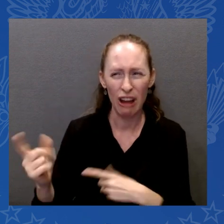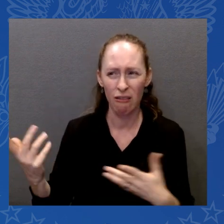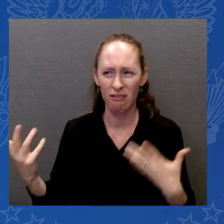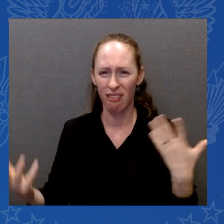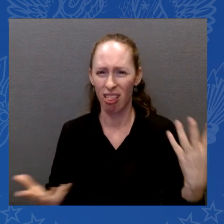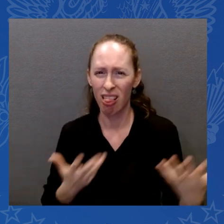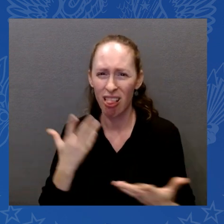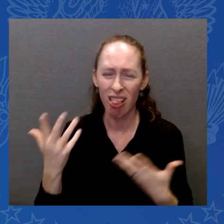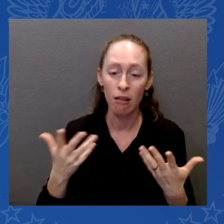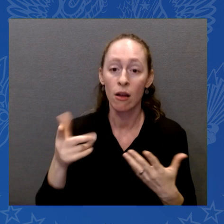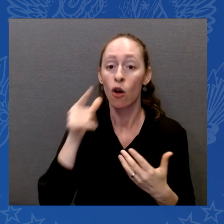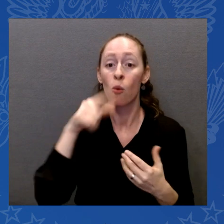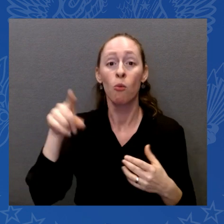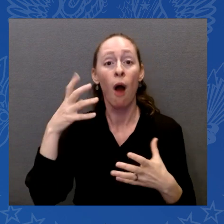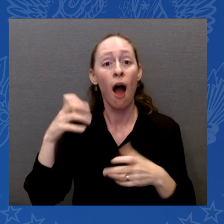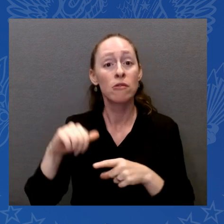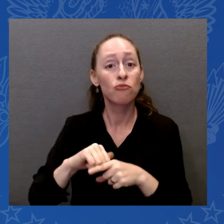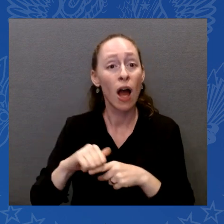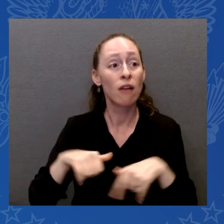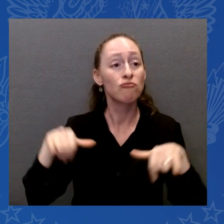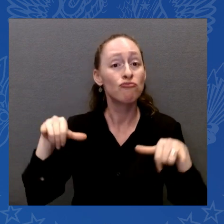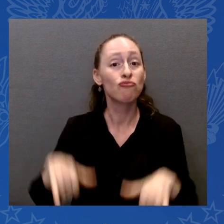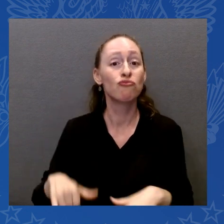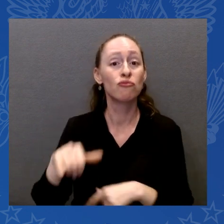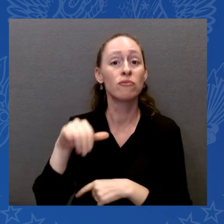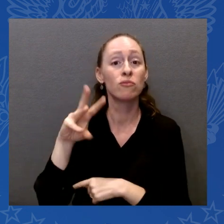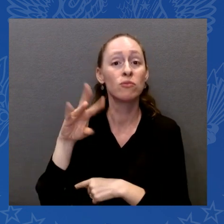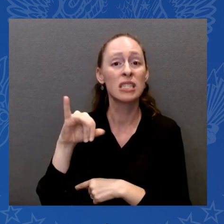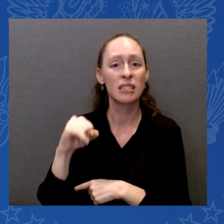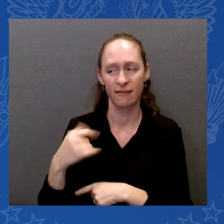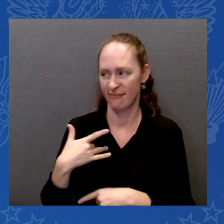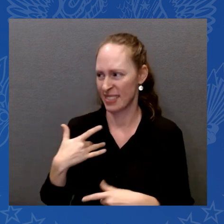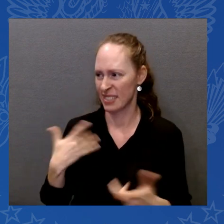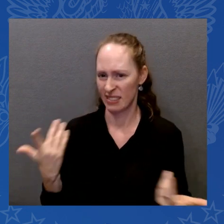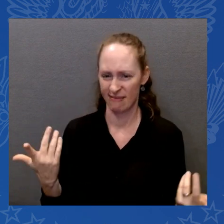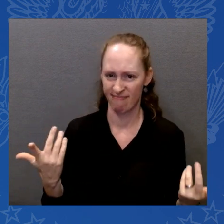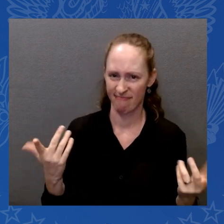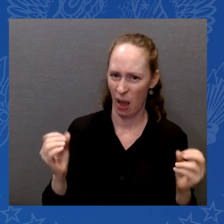that they need to take care of their patients and whether they can live and work in a state